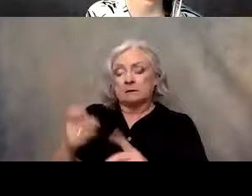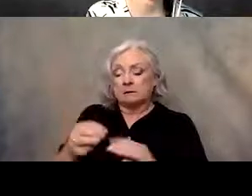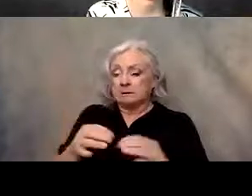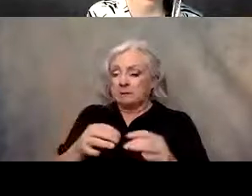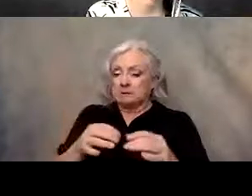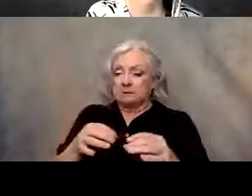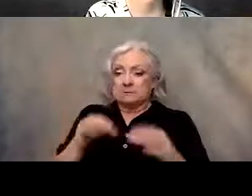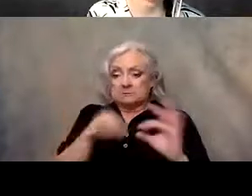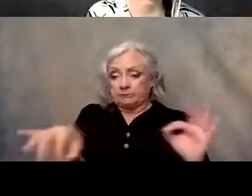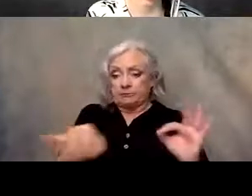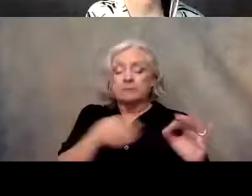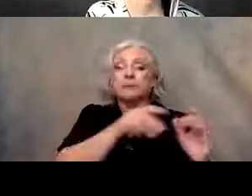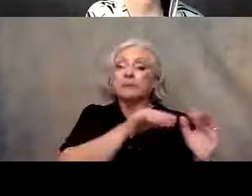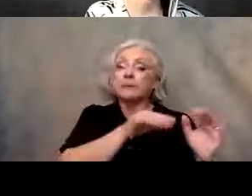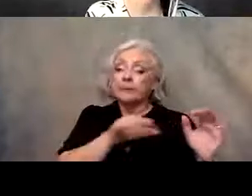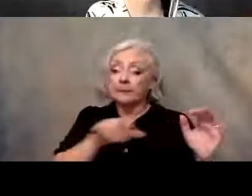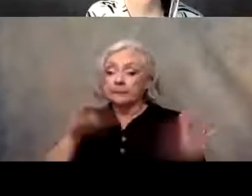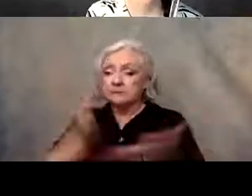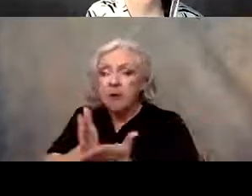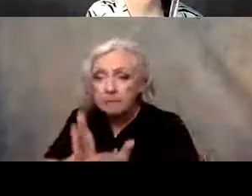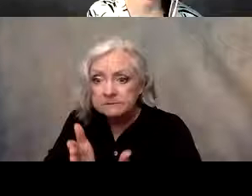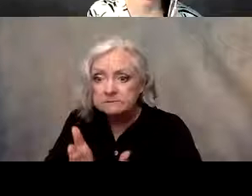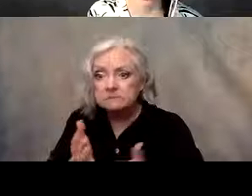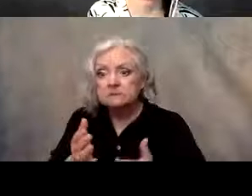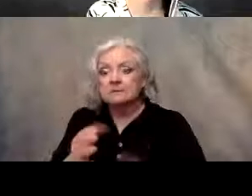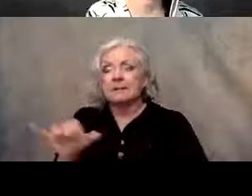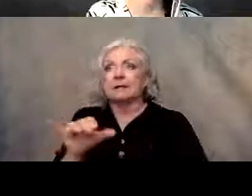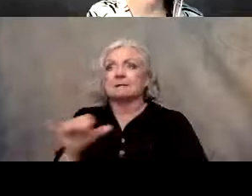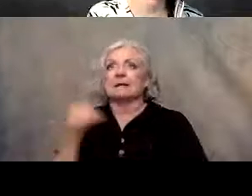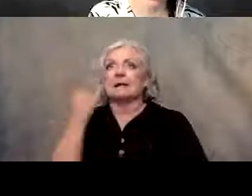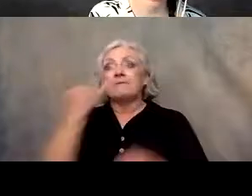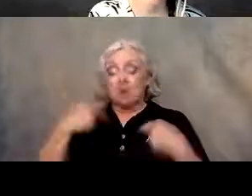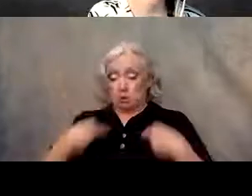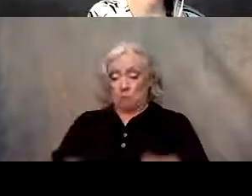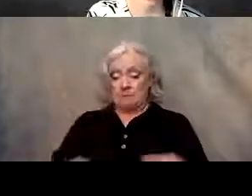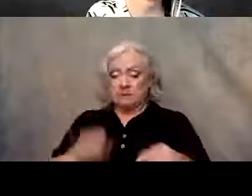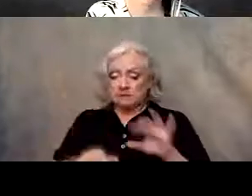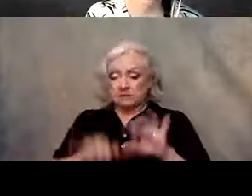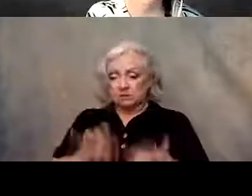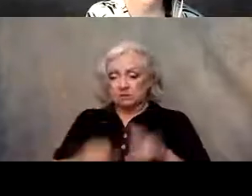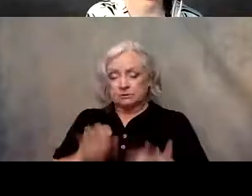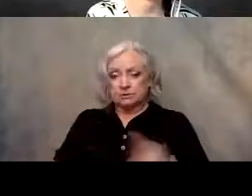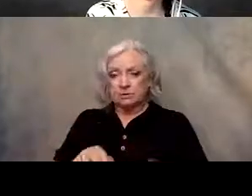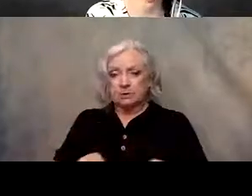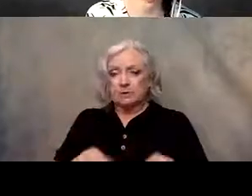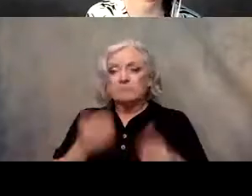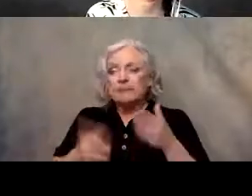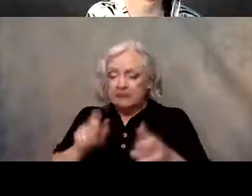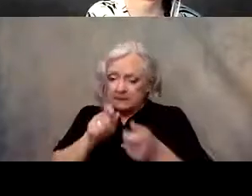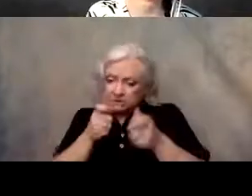Whereas as we'll talk about a little bit further on, if a human is doing it, they may actually rewrite some of that content as well.